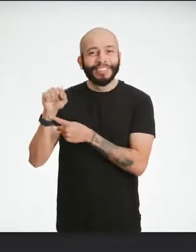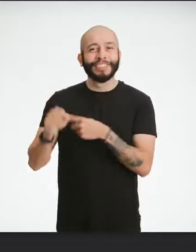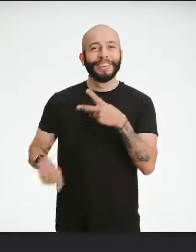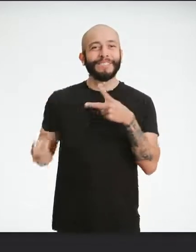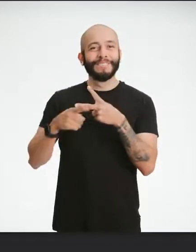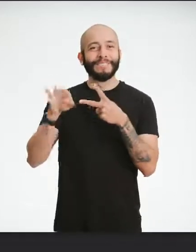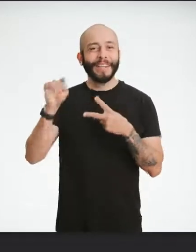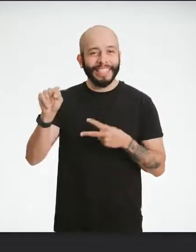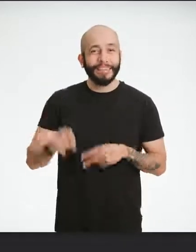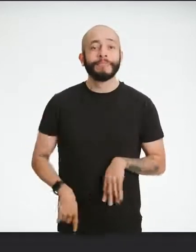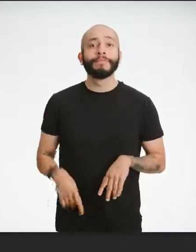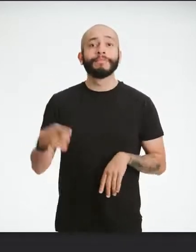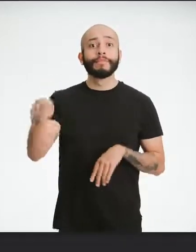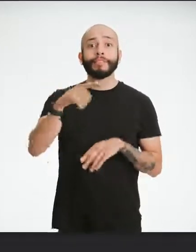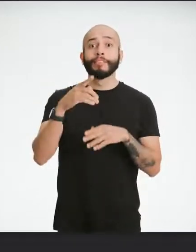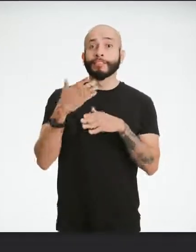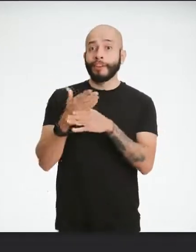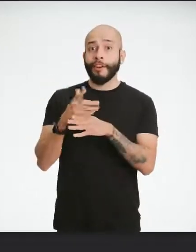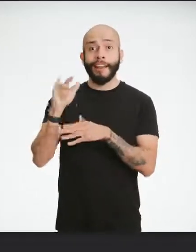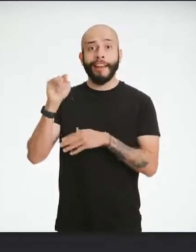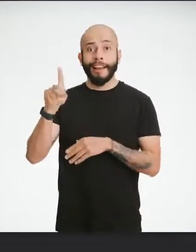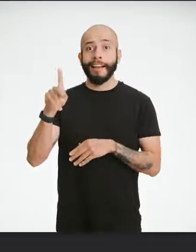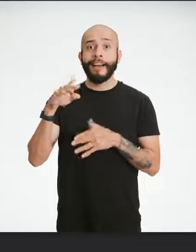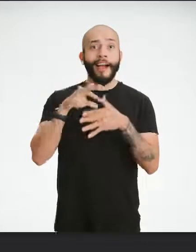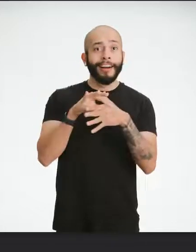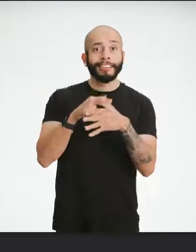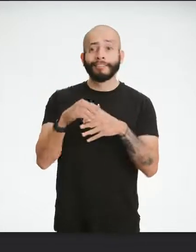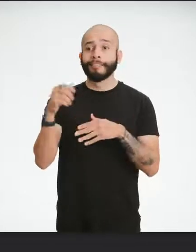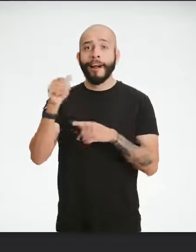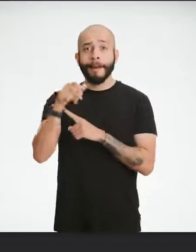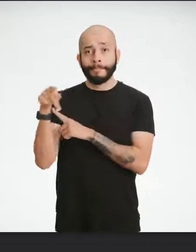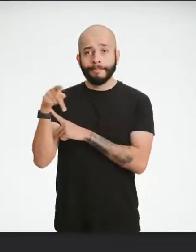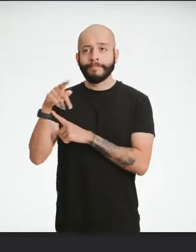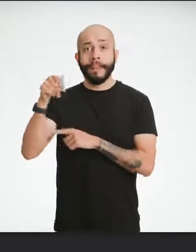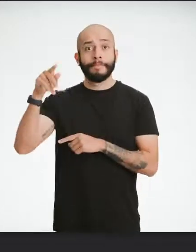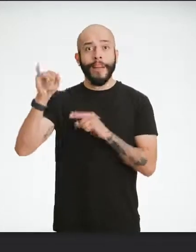When users share a link to content in your app, the API makes it easy for you to mark